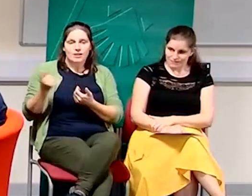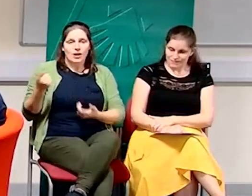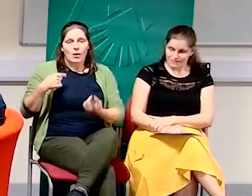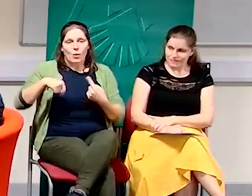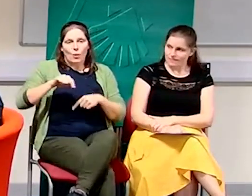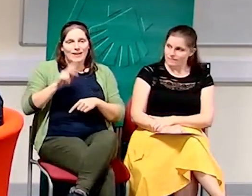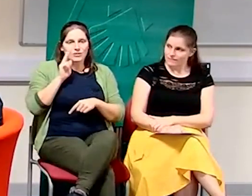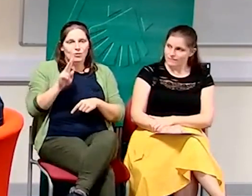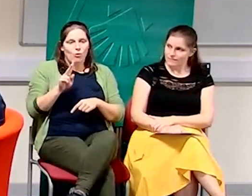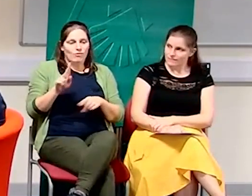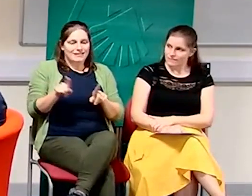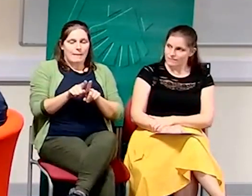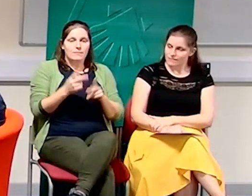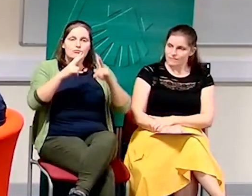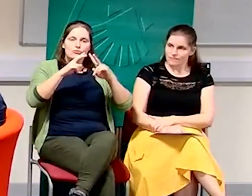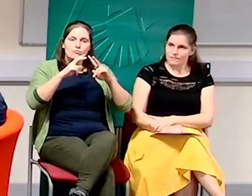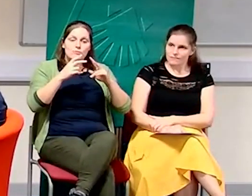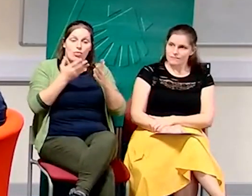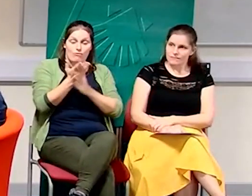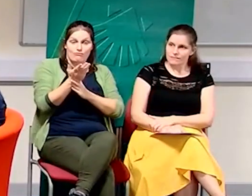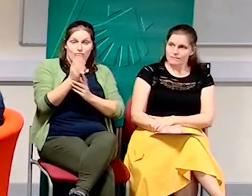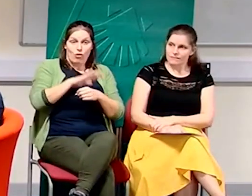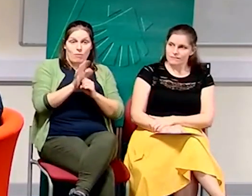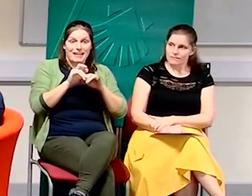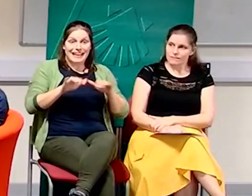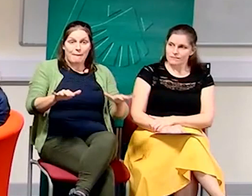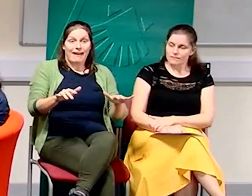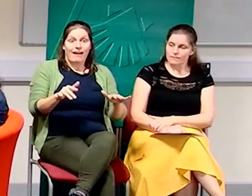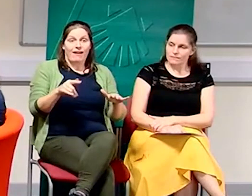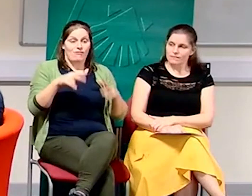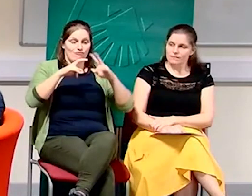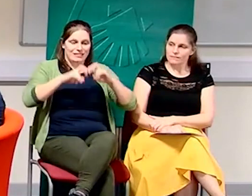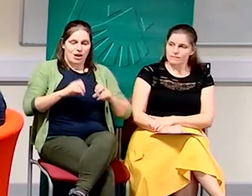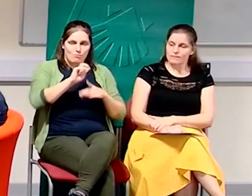with a research project we did during the pandemic and you're actually summarizing what the families